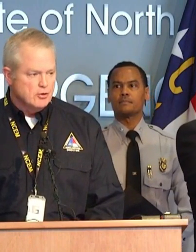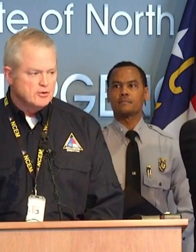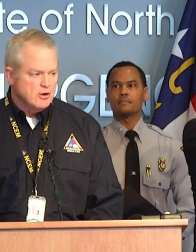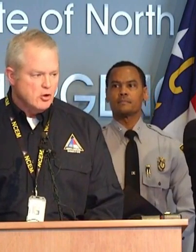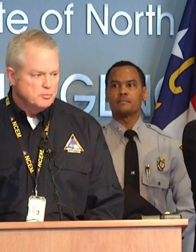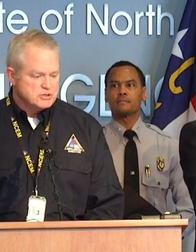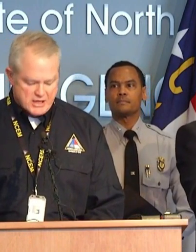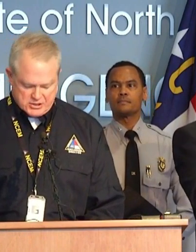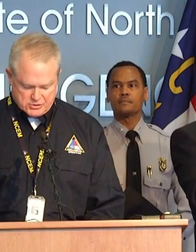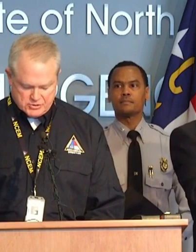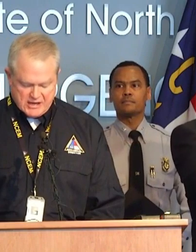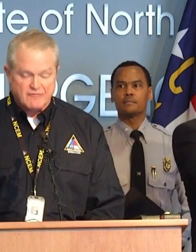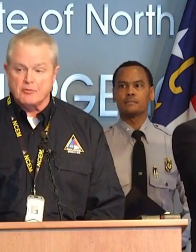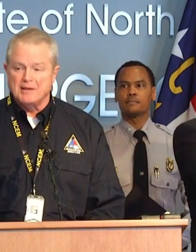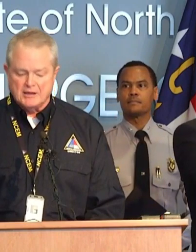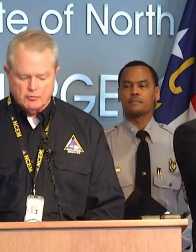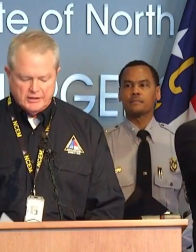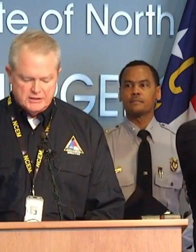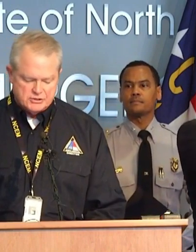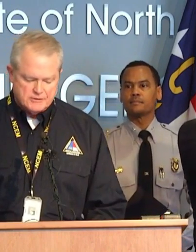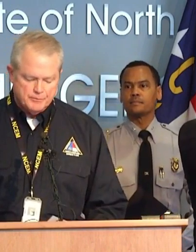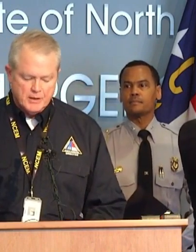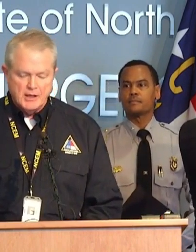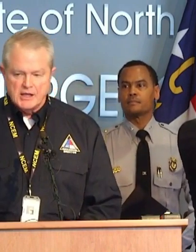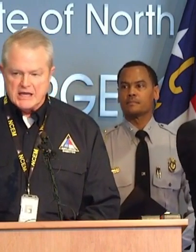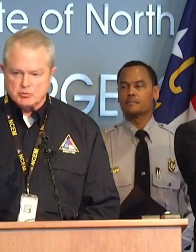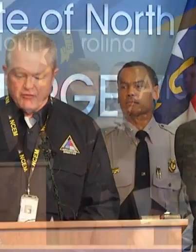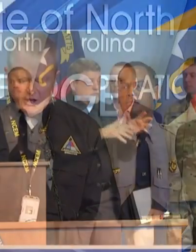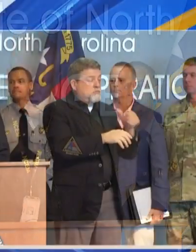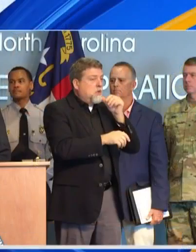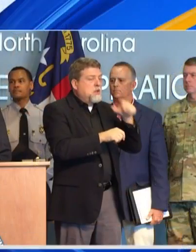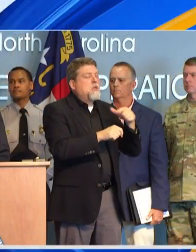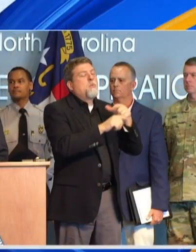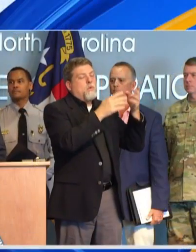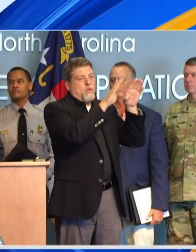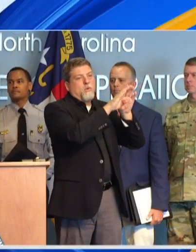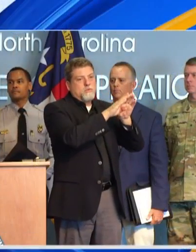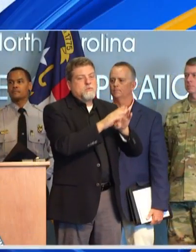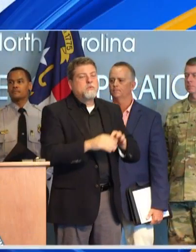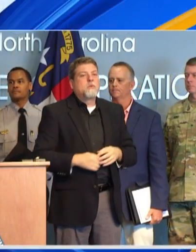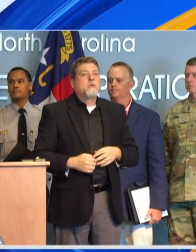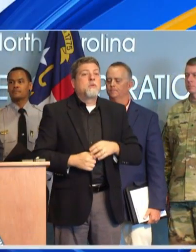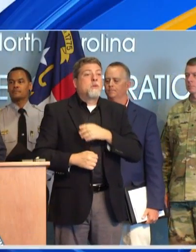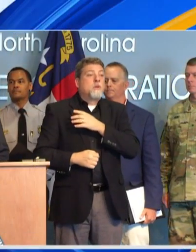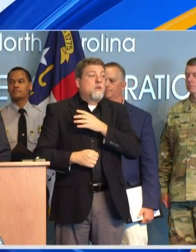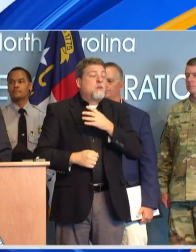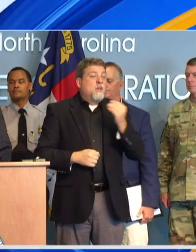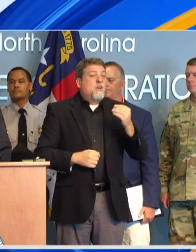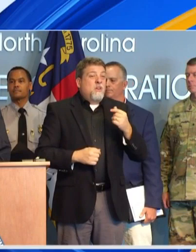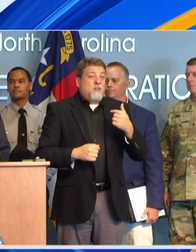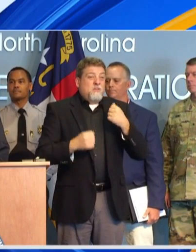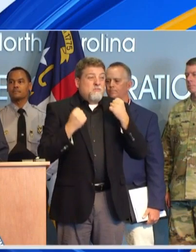THEY'RE NEEDED. THE STATE EOC AND OUR REGIONAL COORDINATING CENTERS WILL REMAIN ACTIVATED UNTIL OUR